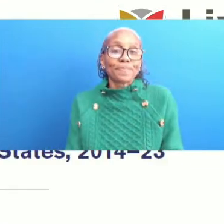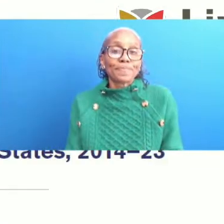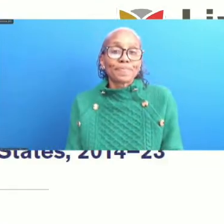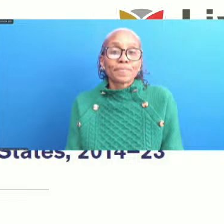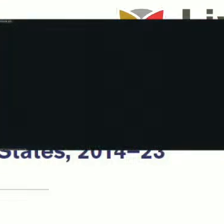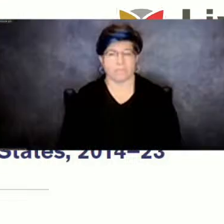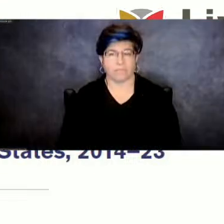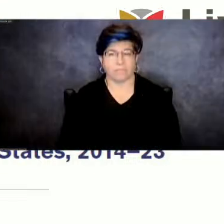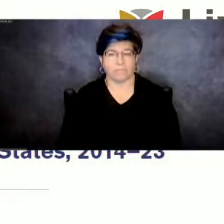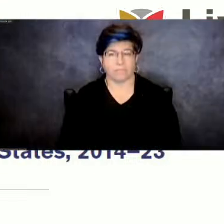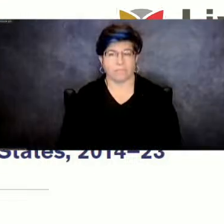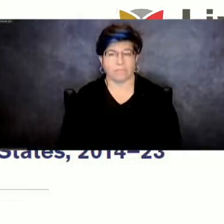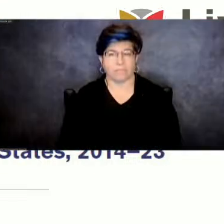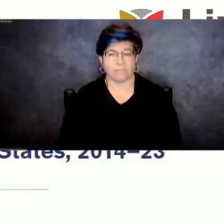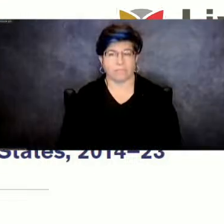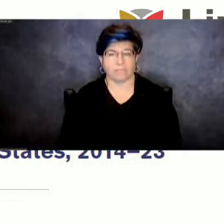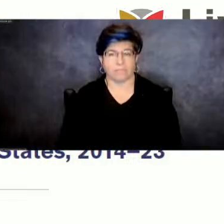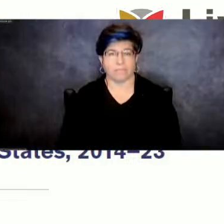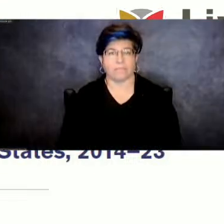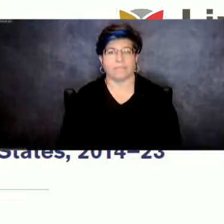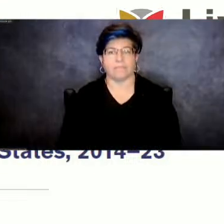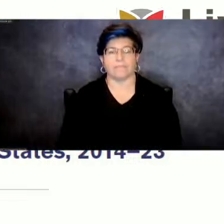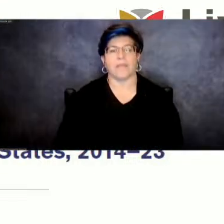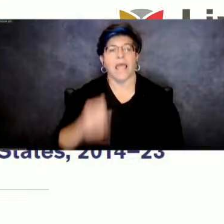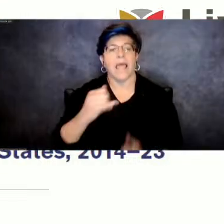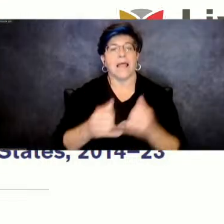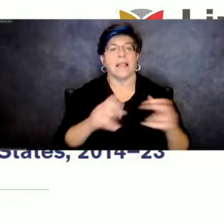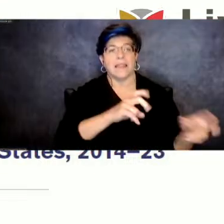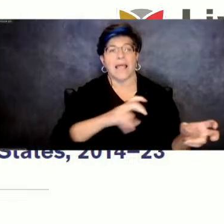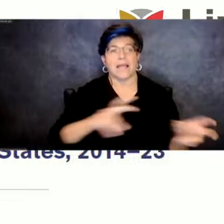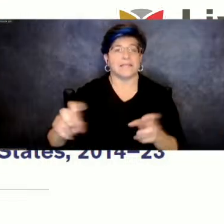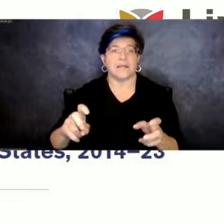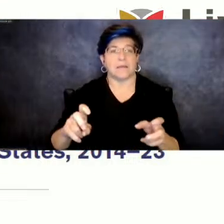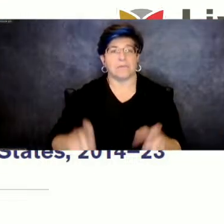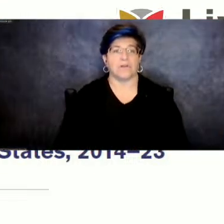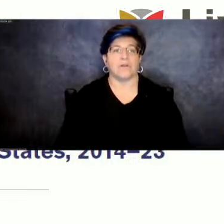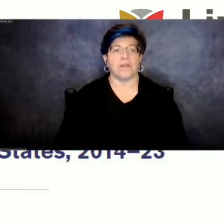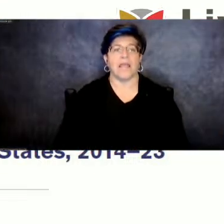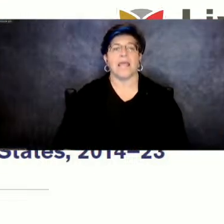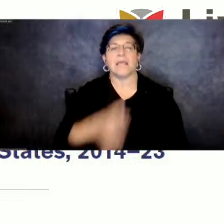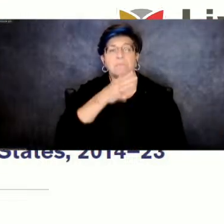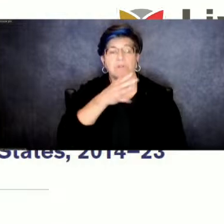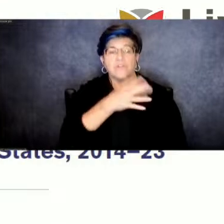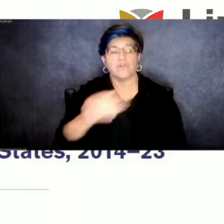HEALTH FOR OUR YOUNG PEOPLE. ALL RIGHT.